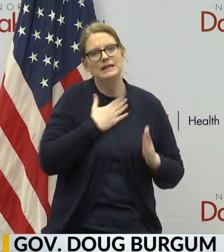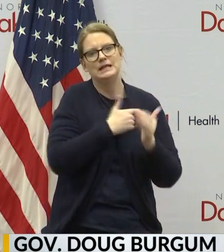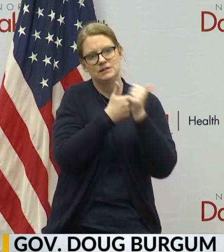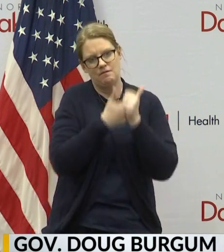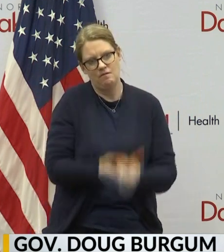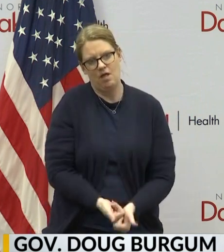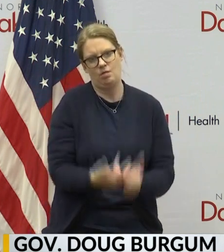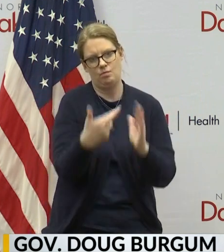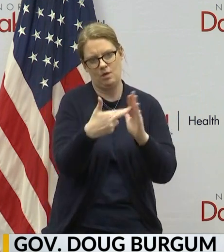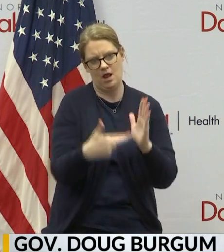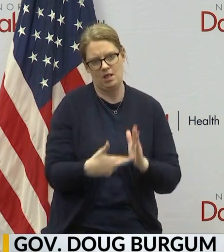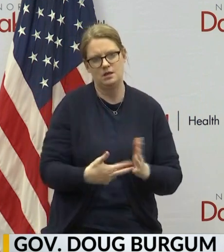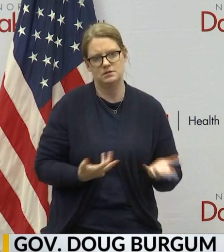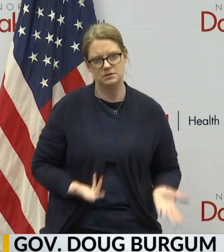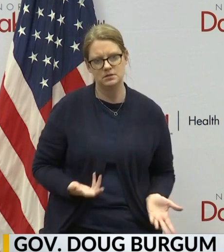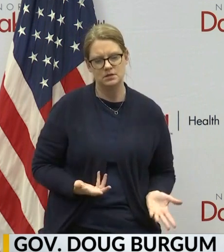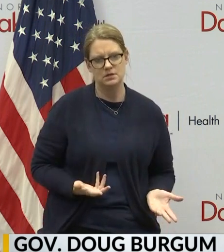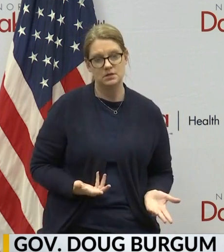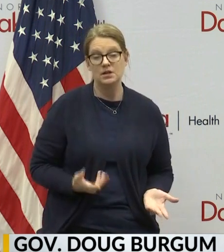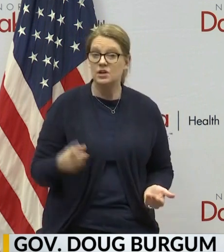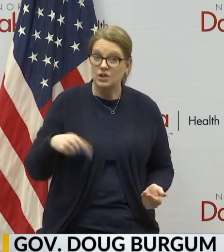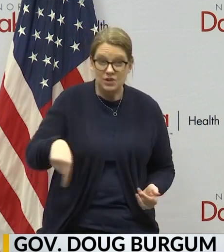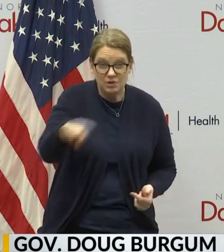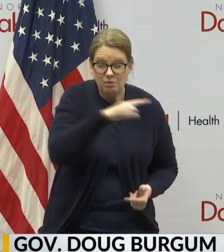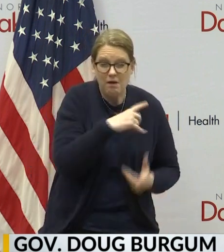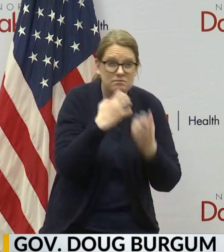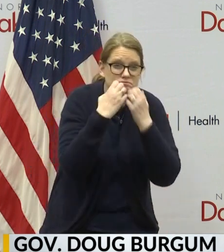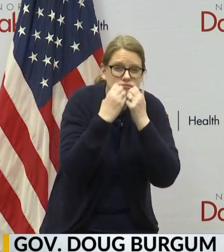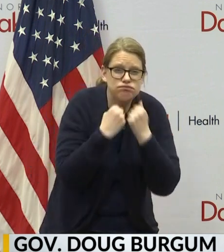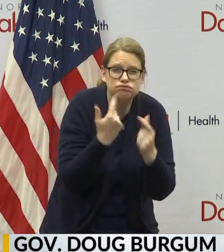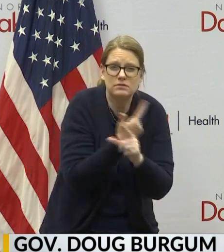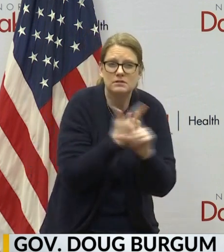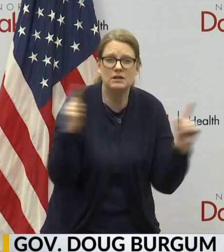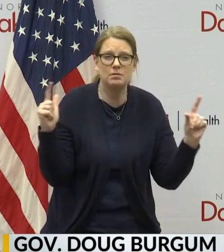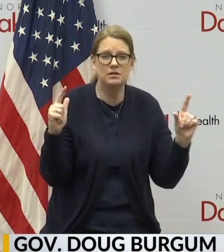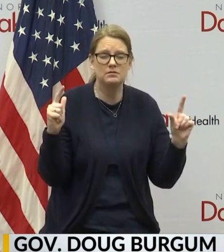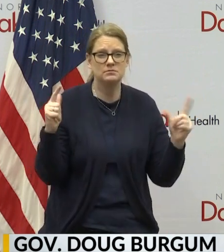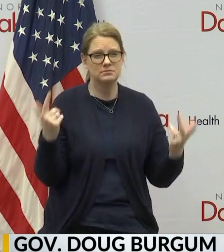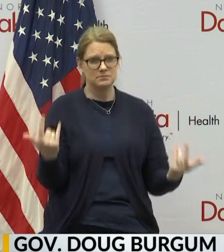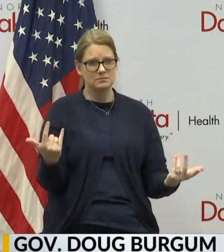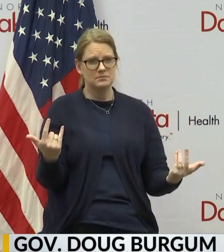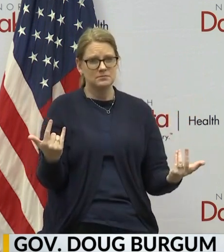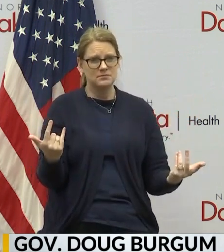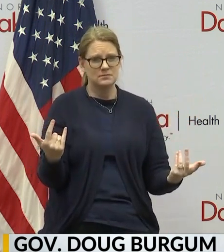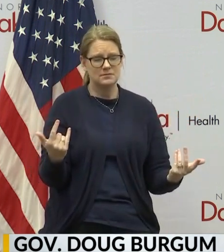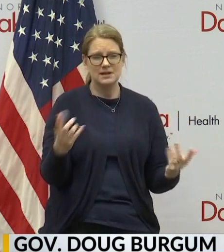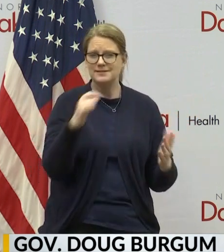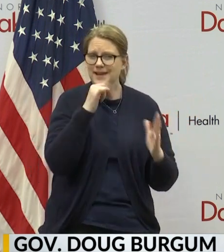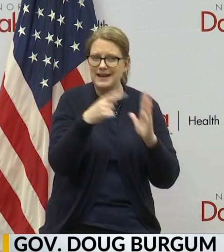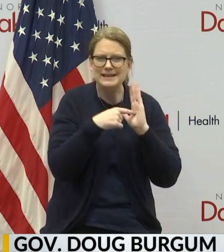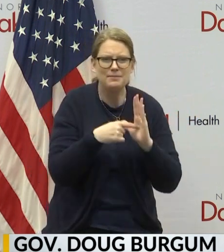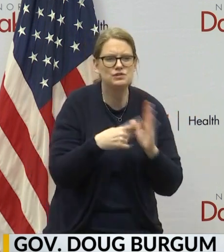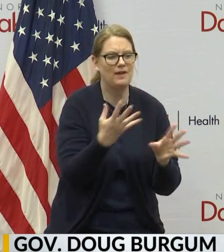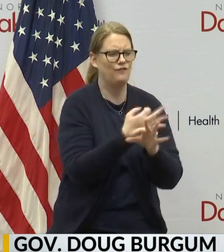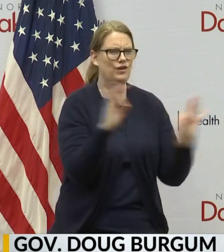RESPONSIBILITY, AND SO IN OUR STATE AS WE'VE ASKED PEOPLE TO TRY TO FOLLOW THESE GUIDELINES,